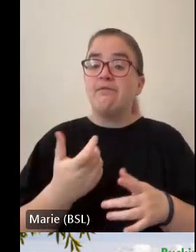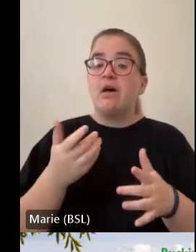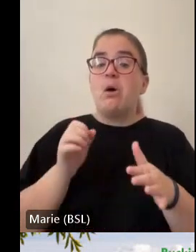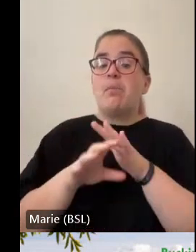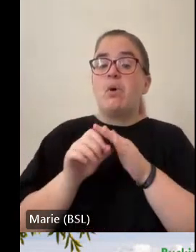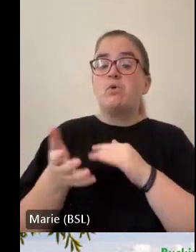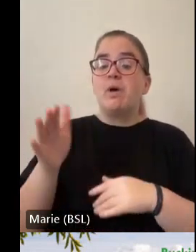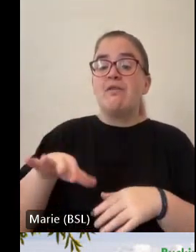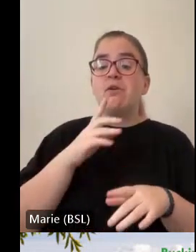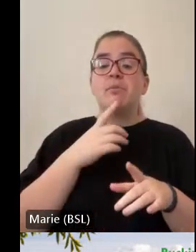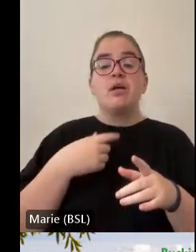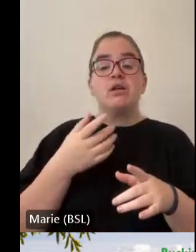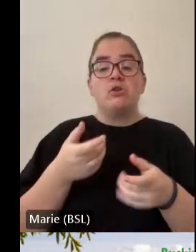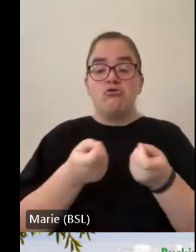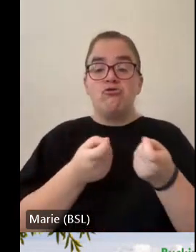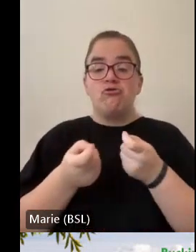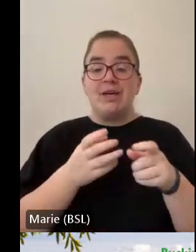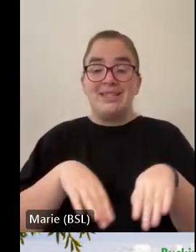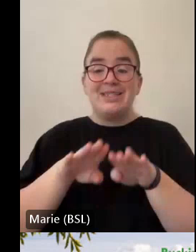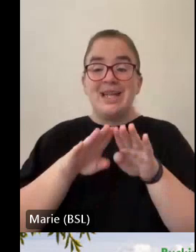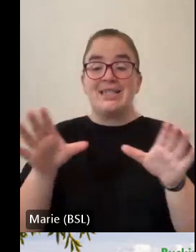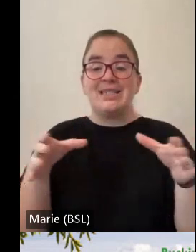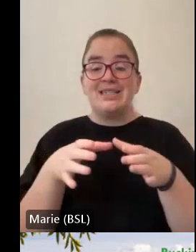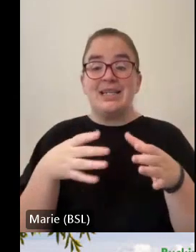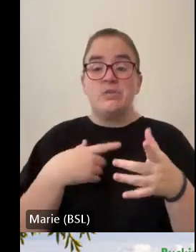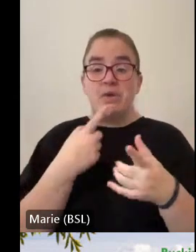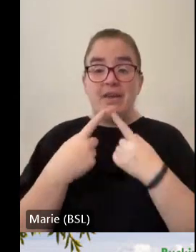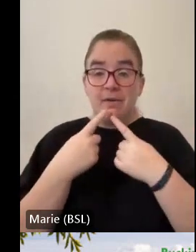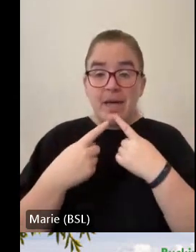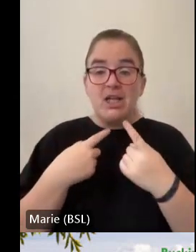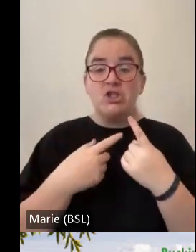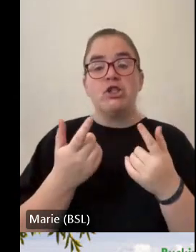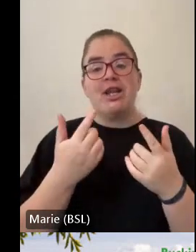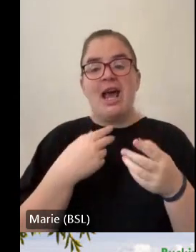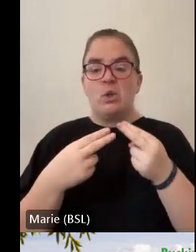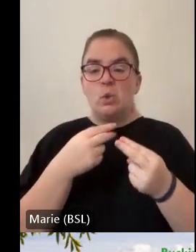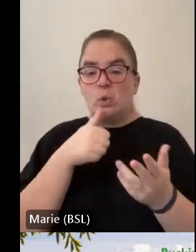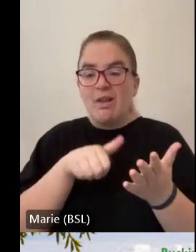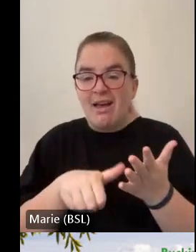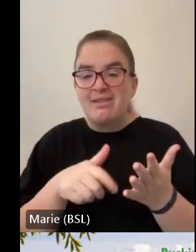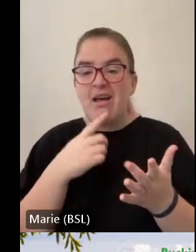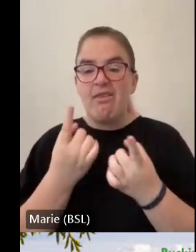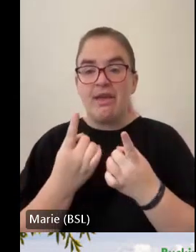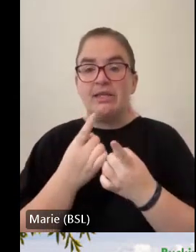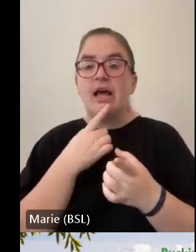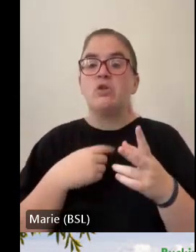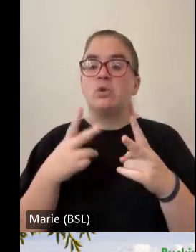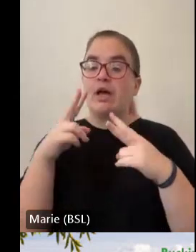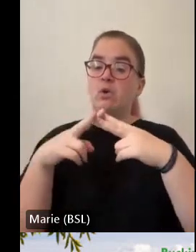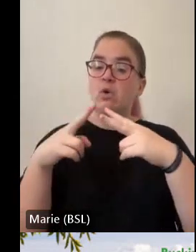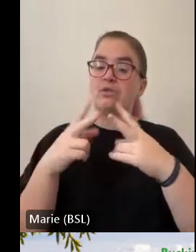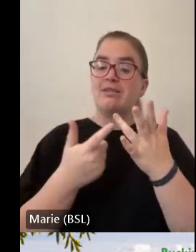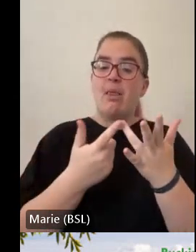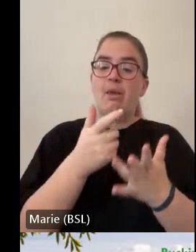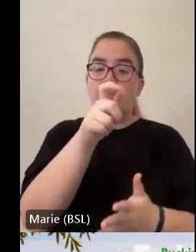information, and you also can be put in touch with other people who've had the same experience so that you can openly talk about it.